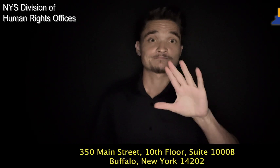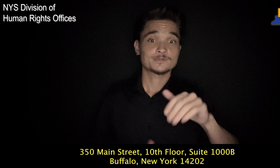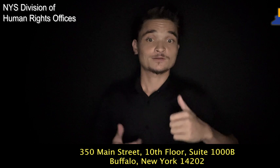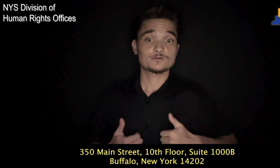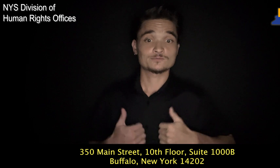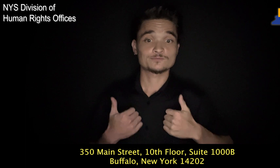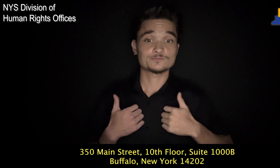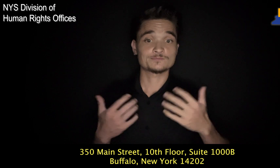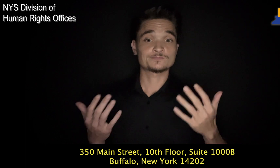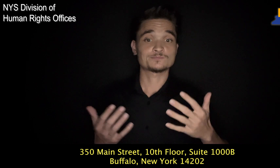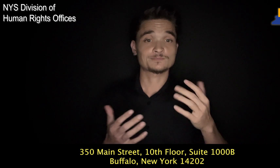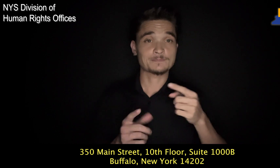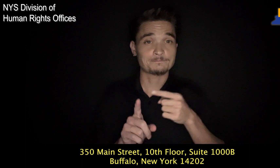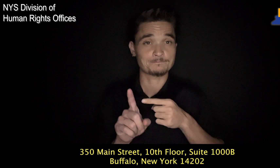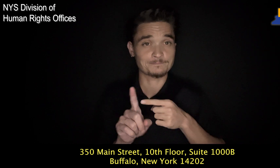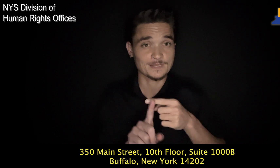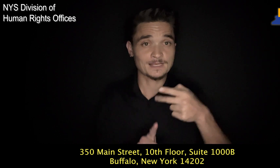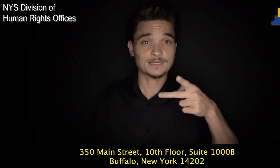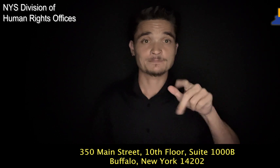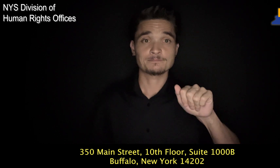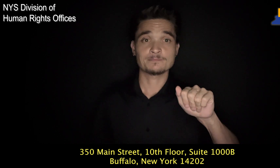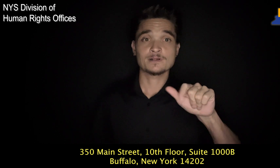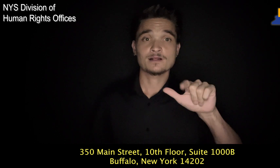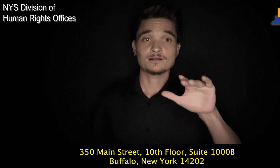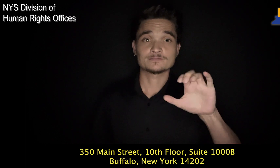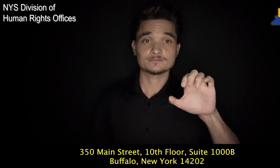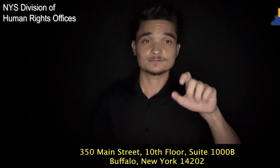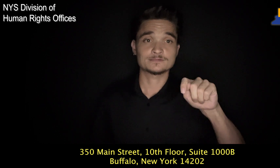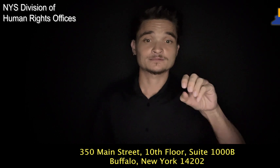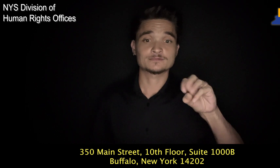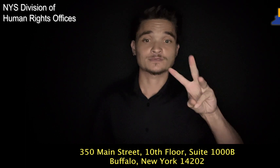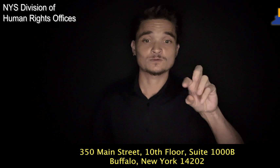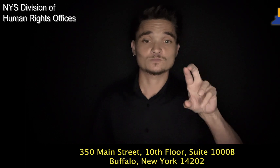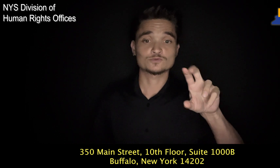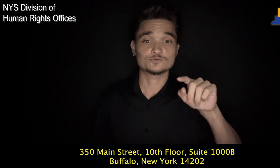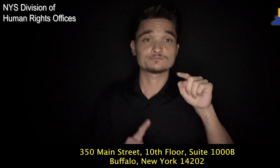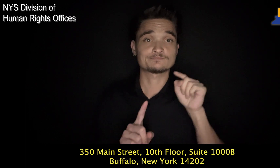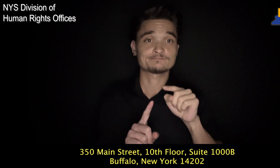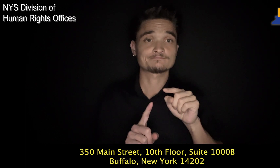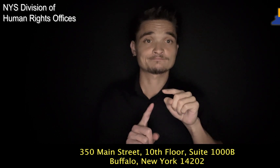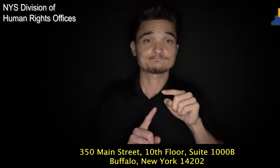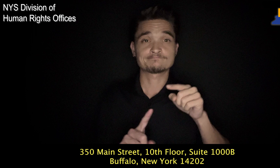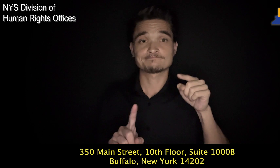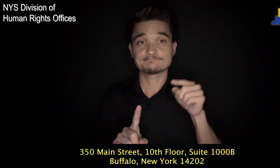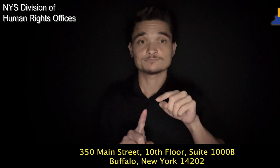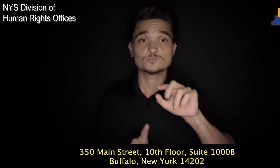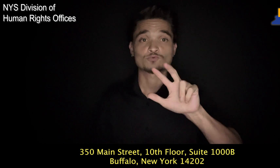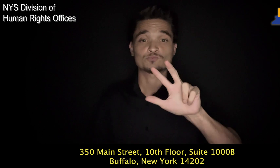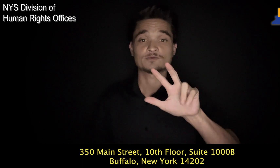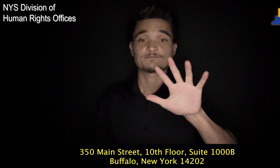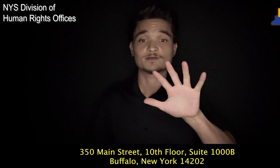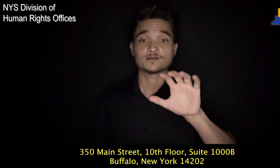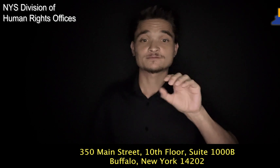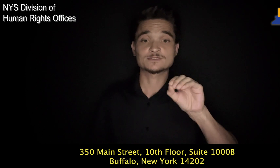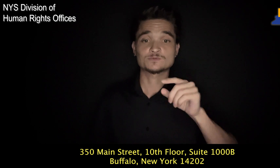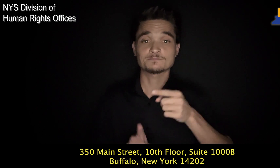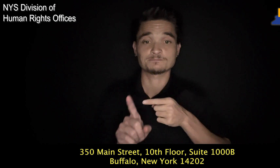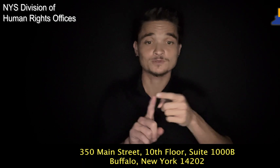350 Main Street, 10th Floor, Suite 1000B Buffalo, New York 14202